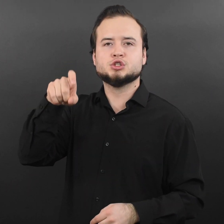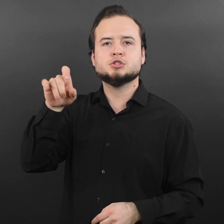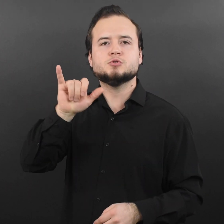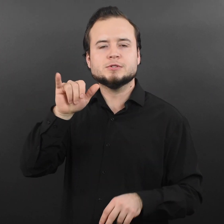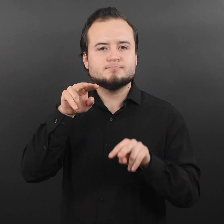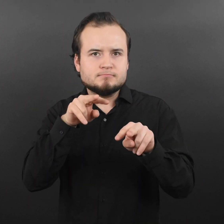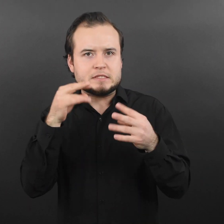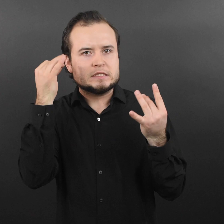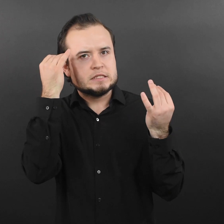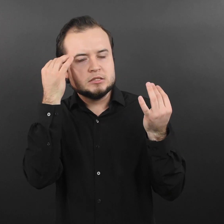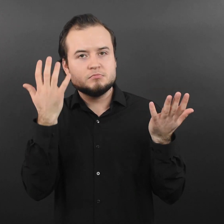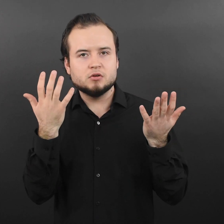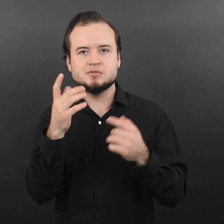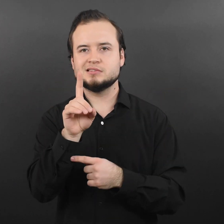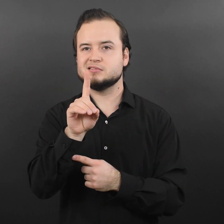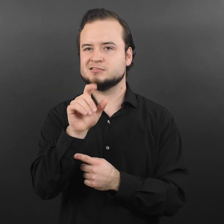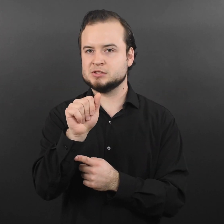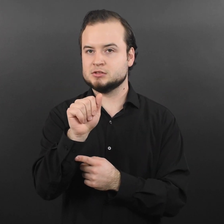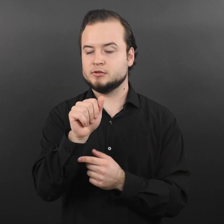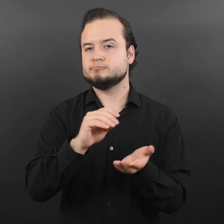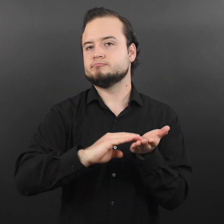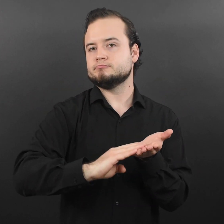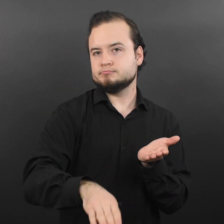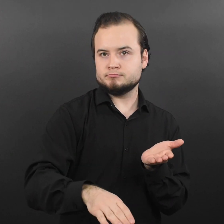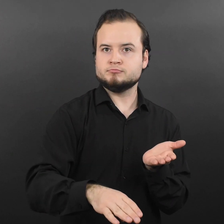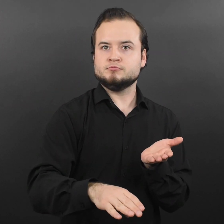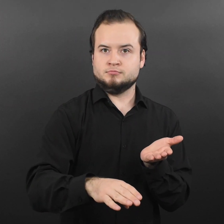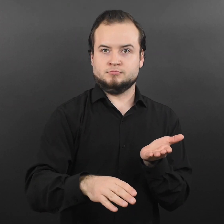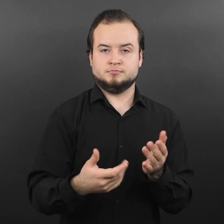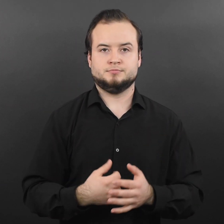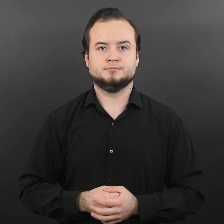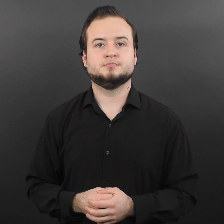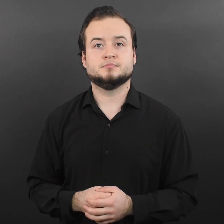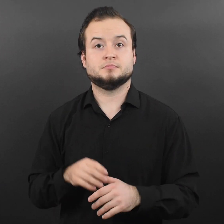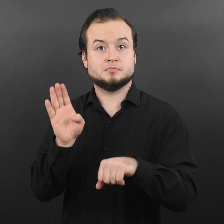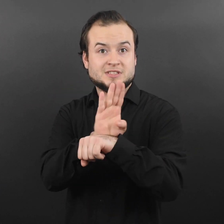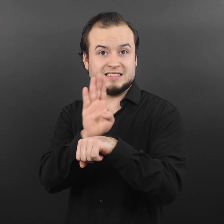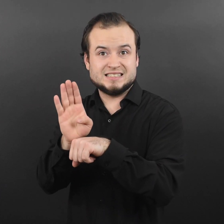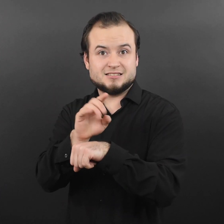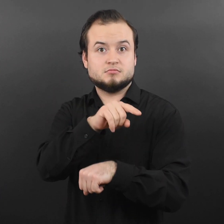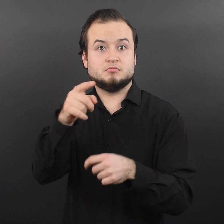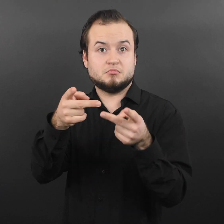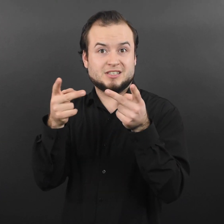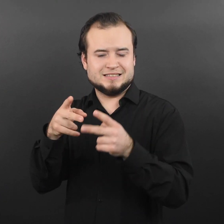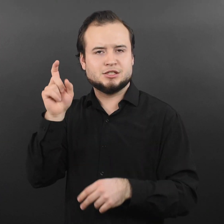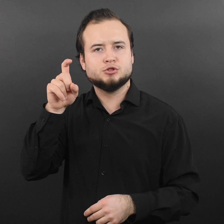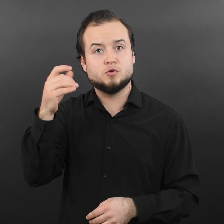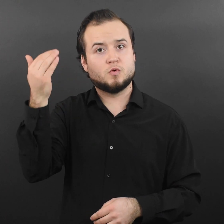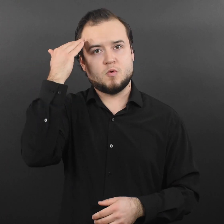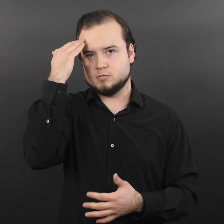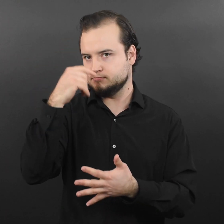consider disability exemptions. Businesses and other entities should be aware that: